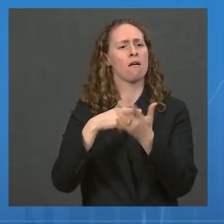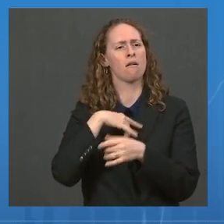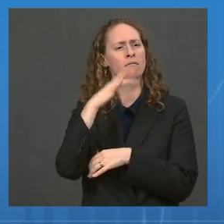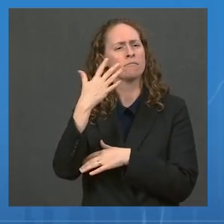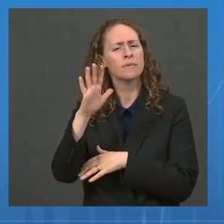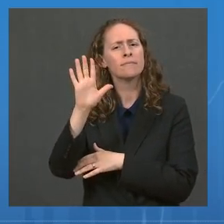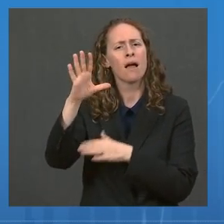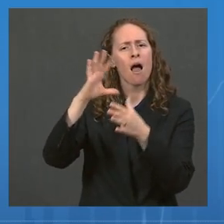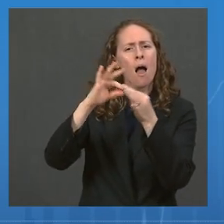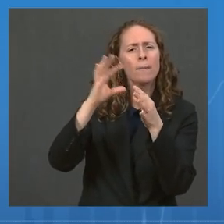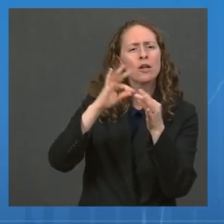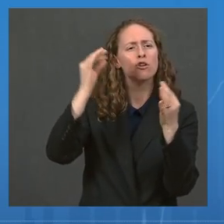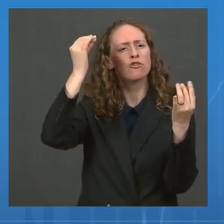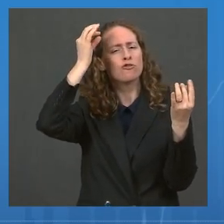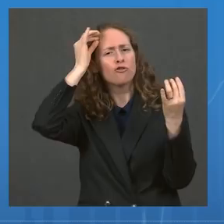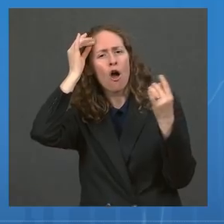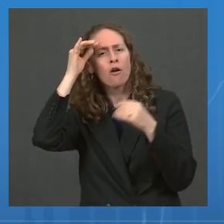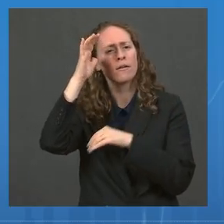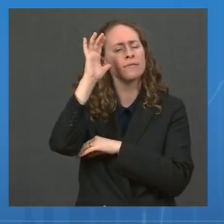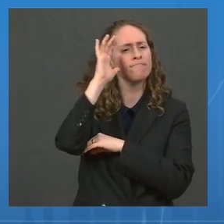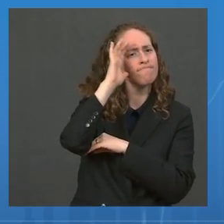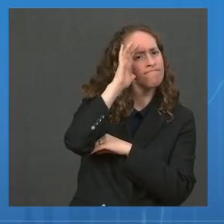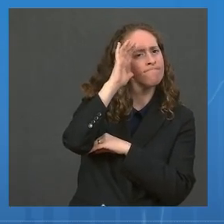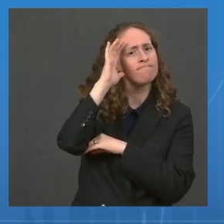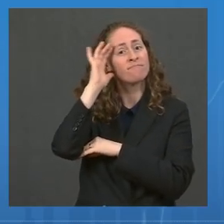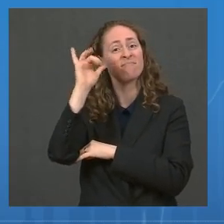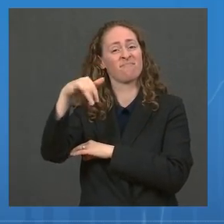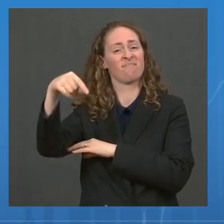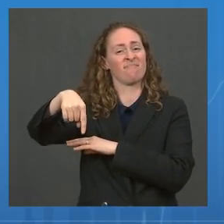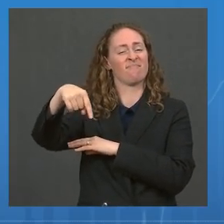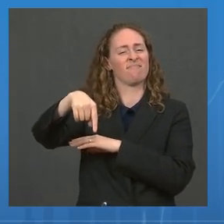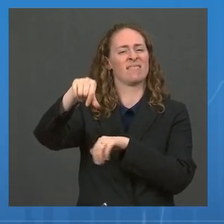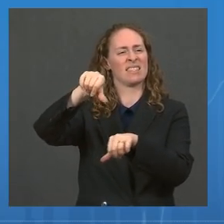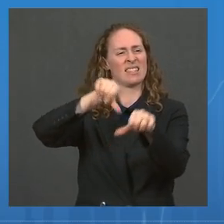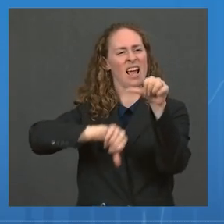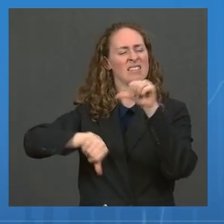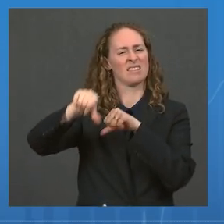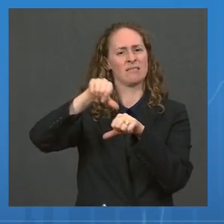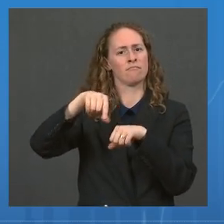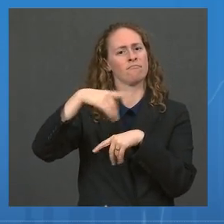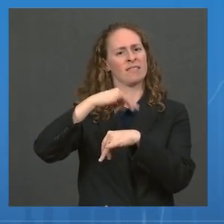And this was a scientific close call, and I think you could tell by the duration of the meeting